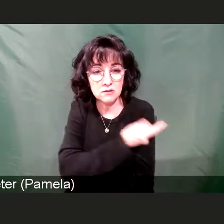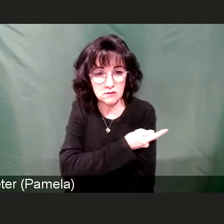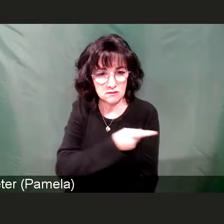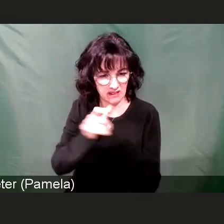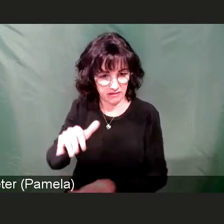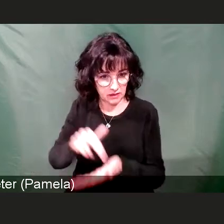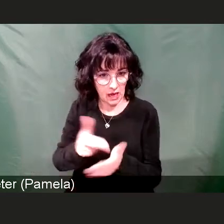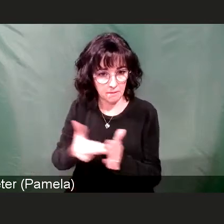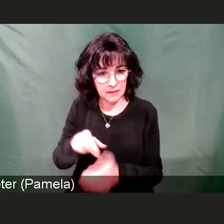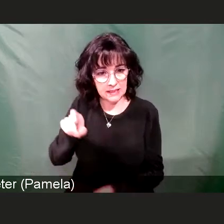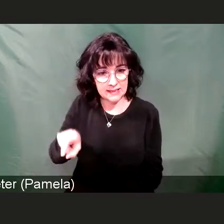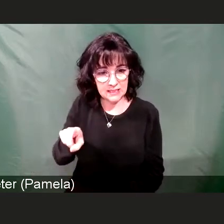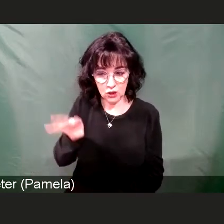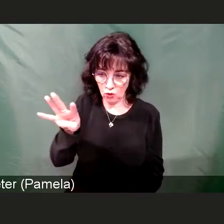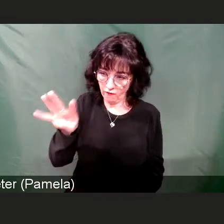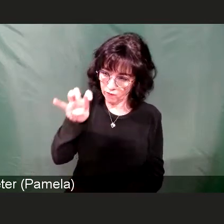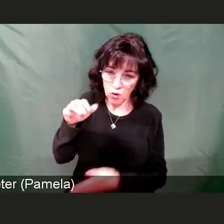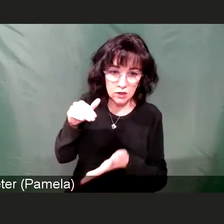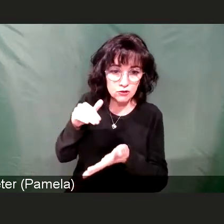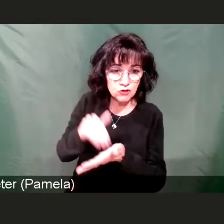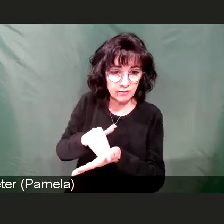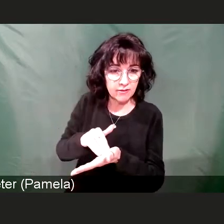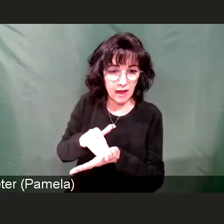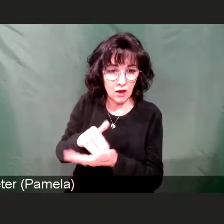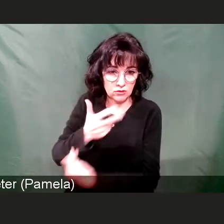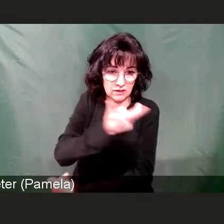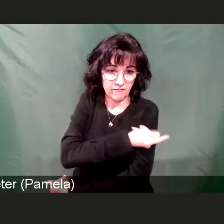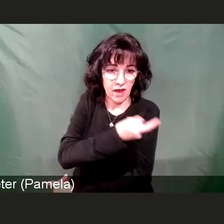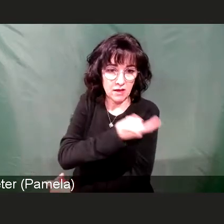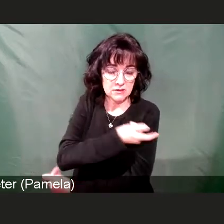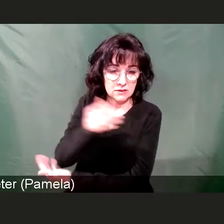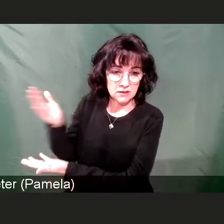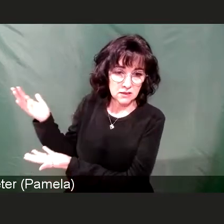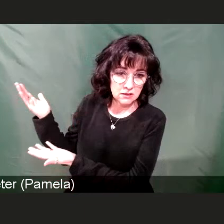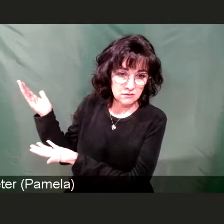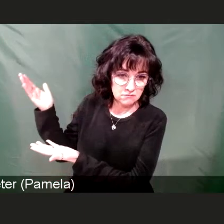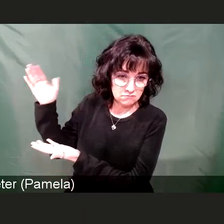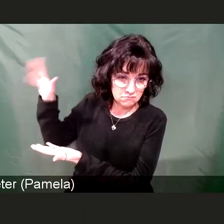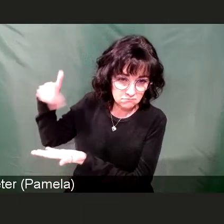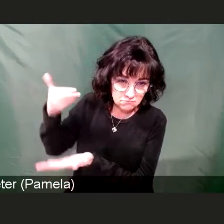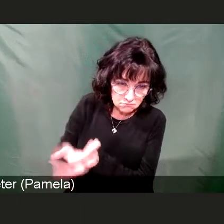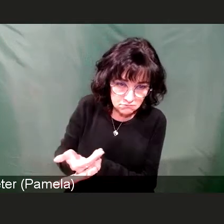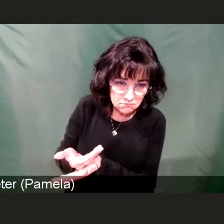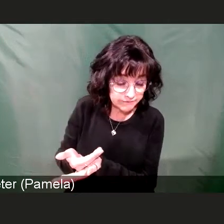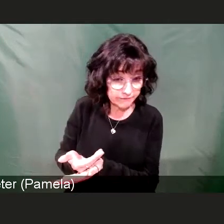We obviously have not seen 400,000 doses of vaccine in the State of Delaware.